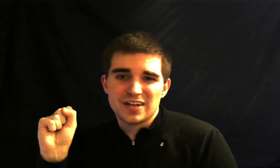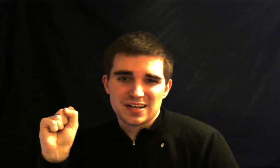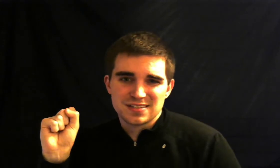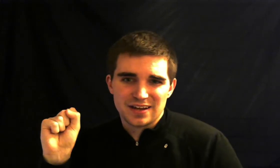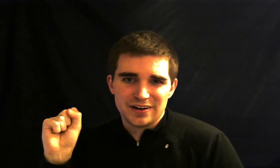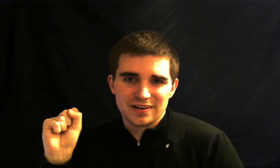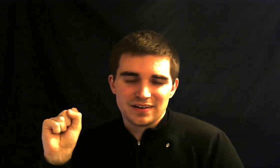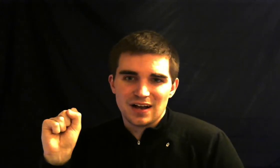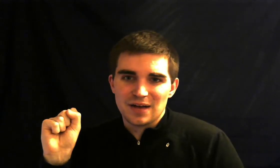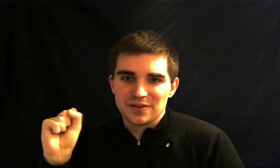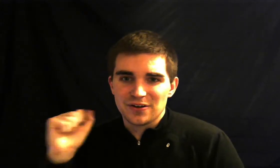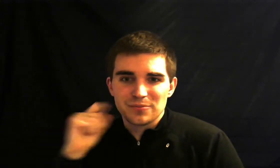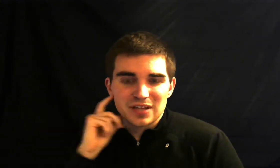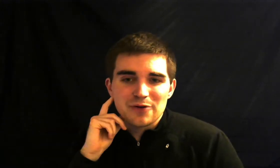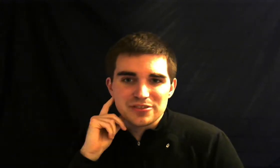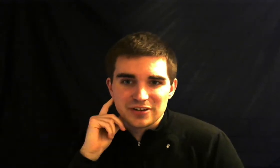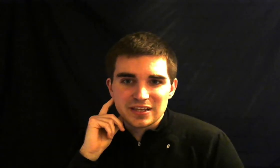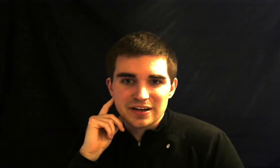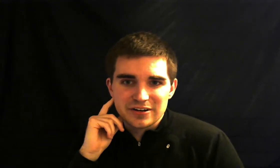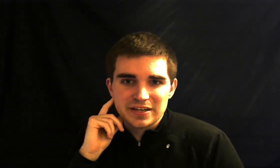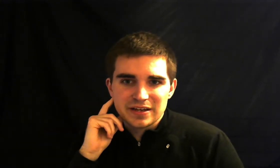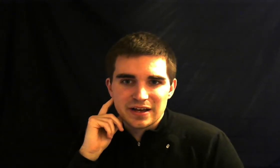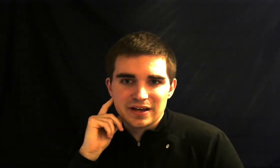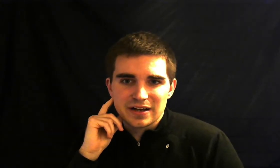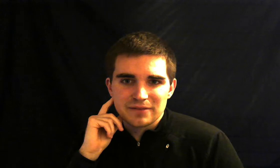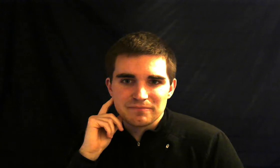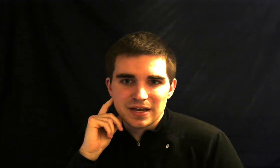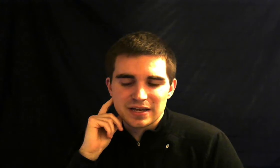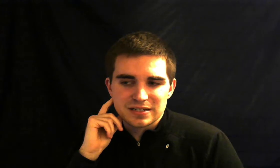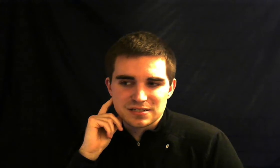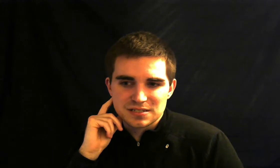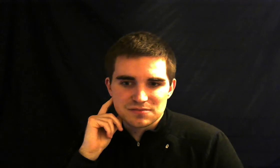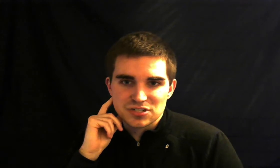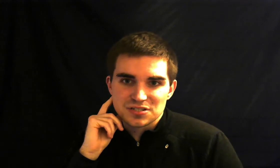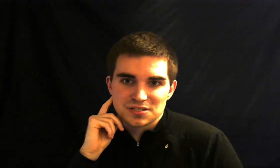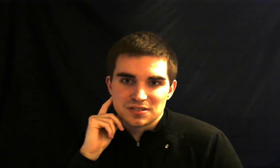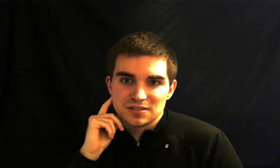the next letter that will help a lot with your clarity and just